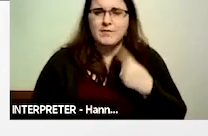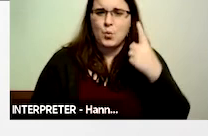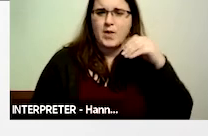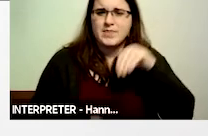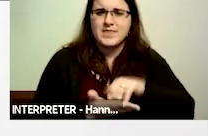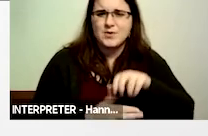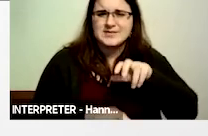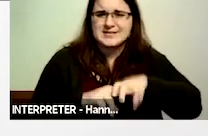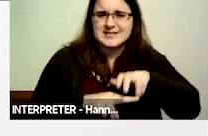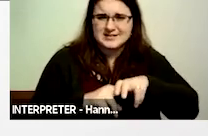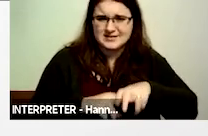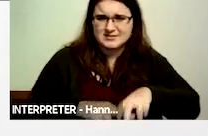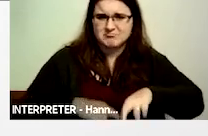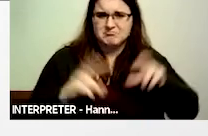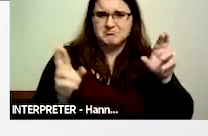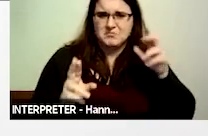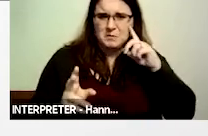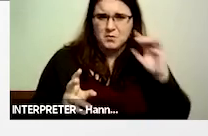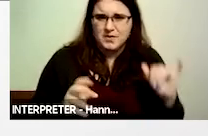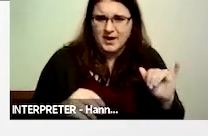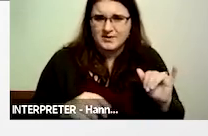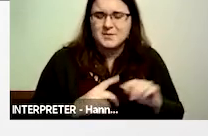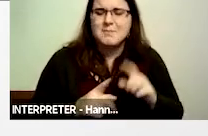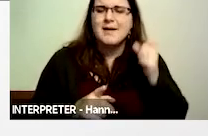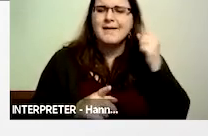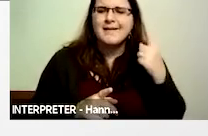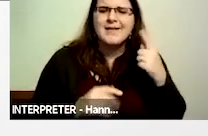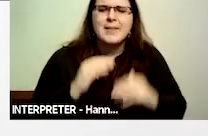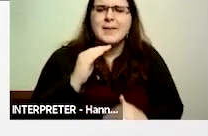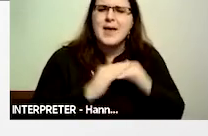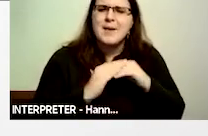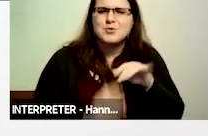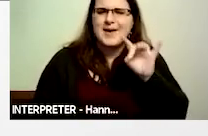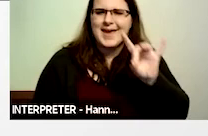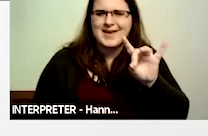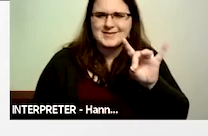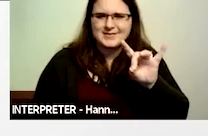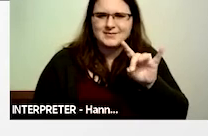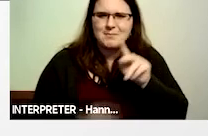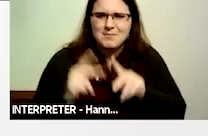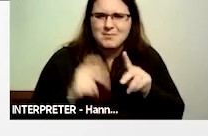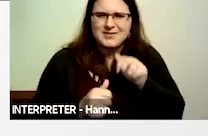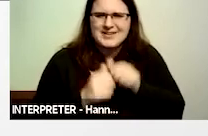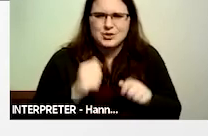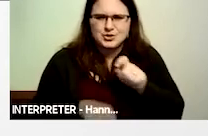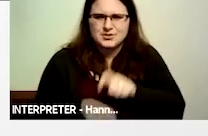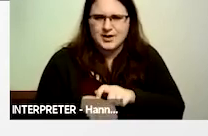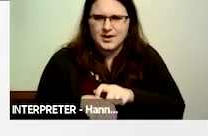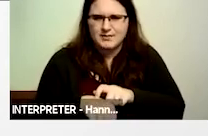But like to take people through eight at a time because of the escape room is not any fun for anybody. Once you get to meet people in there.